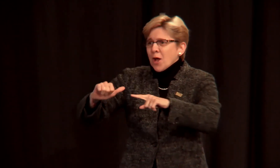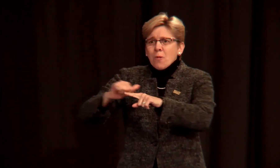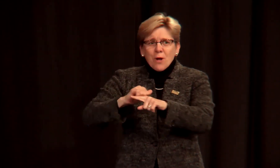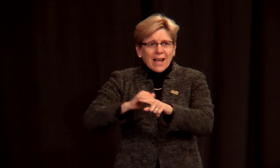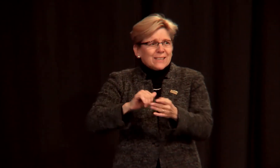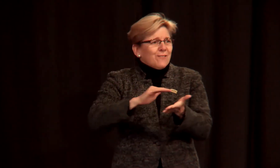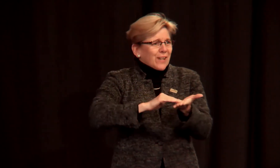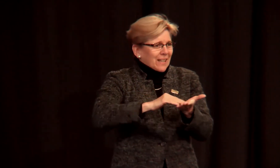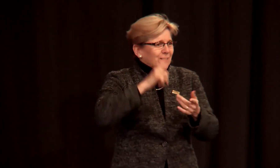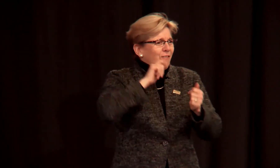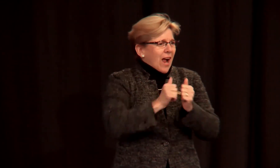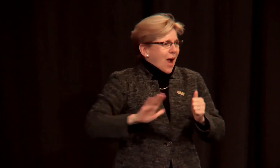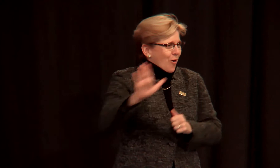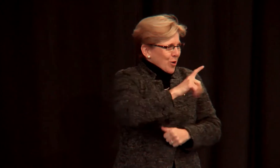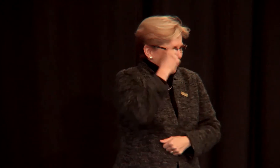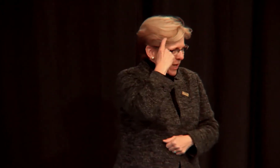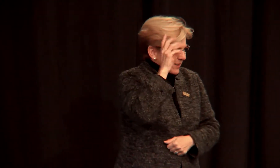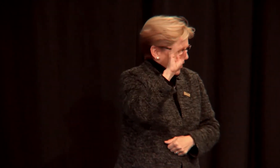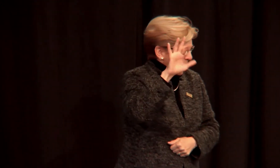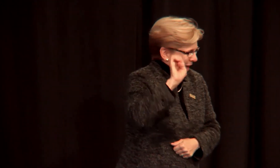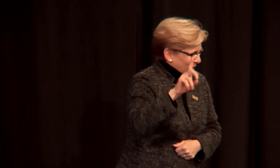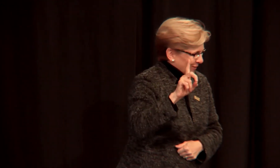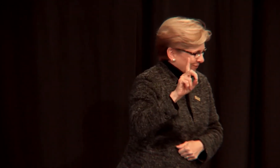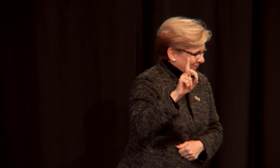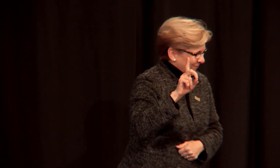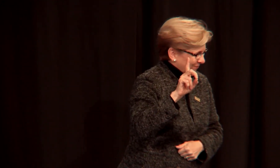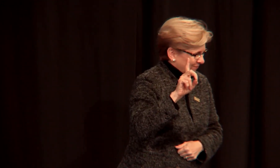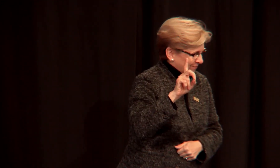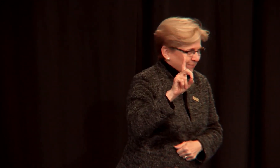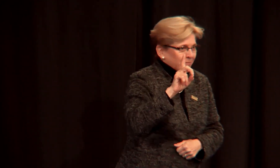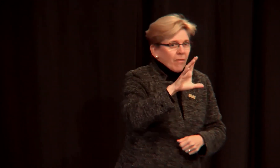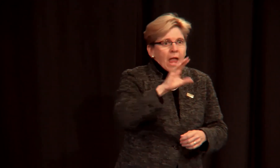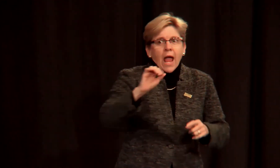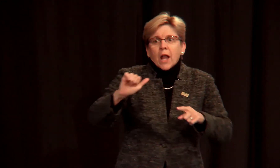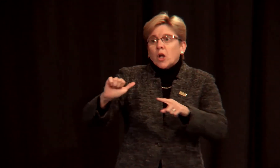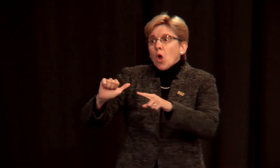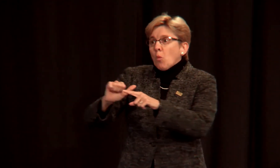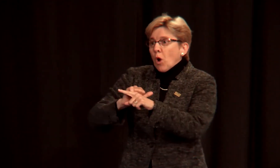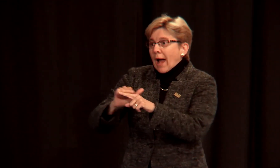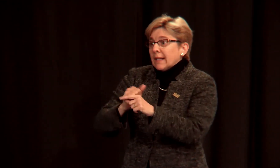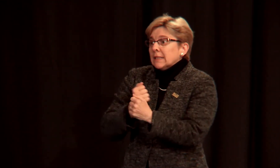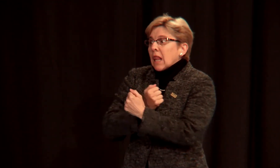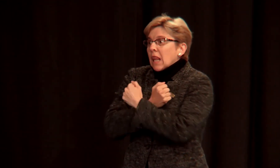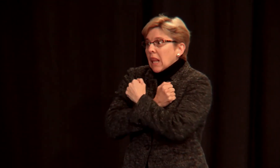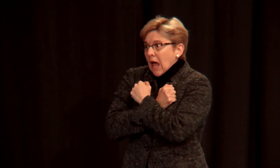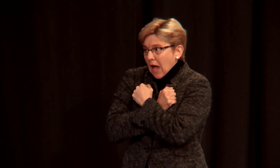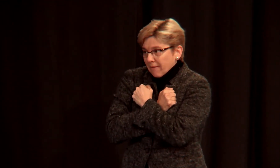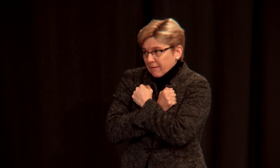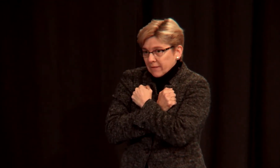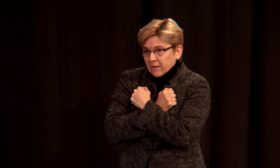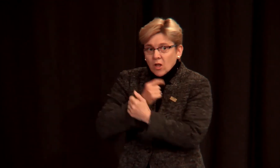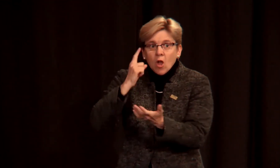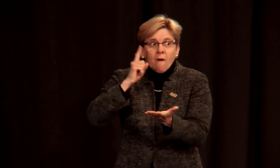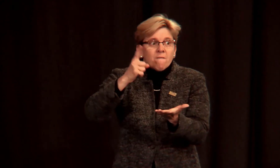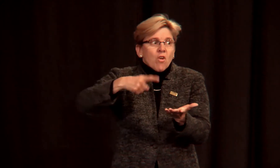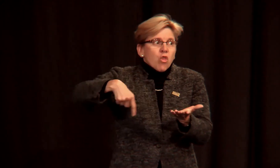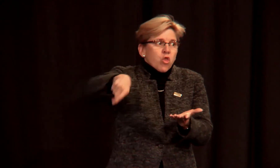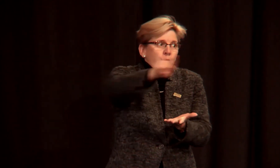Practice forgiveness for how your brain is wired and practice love for those who are